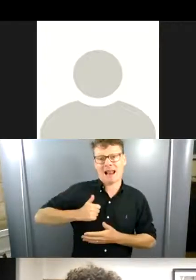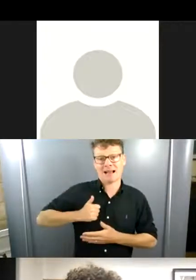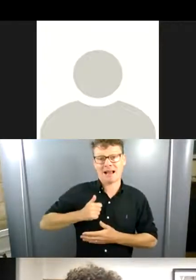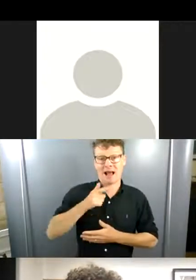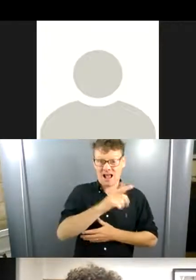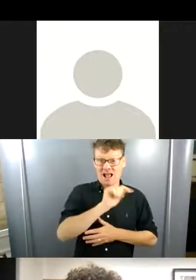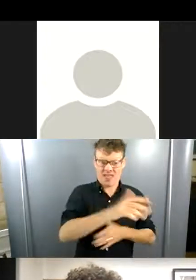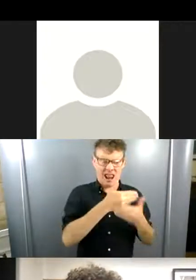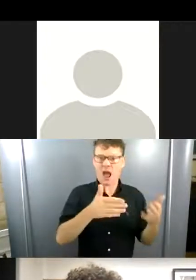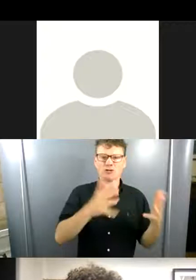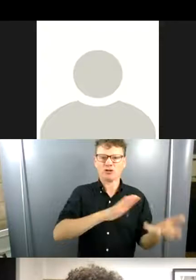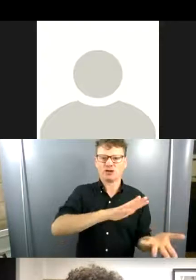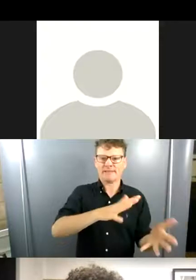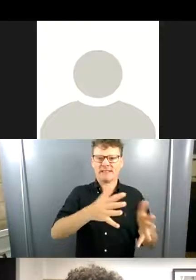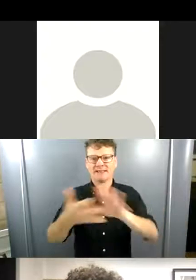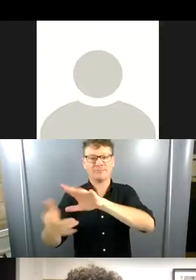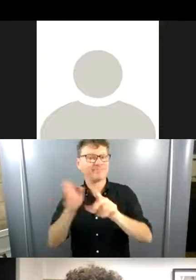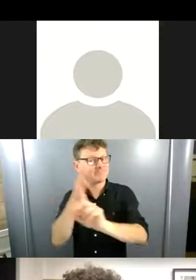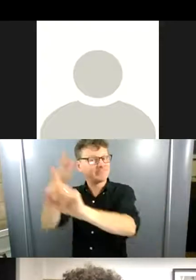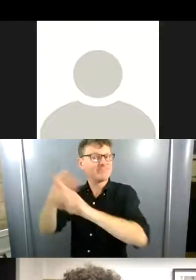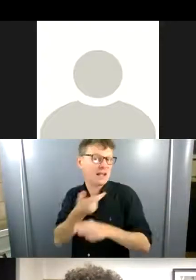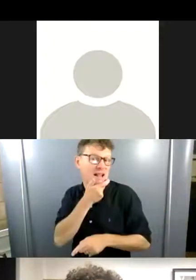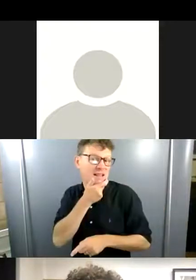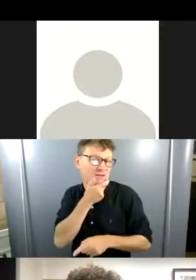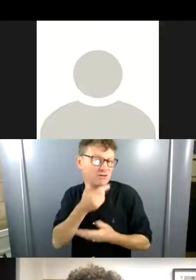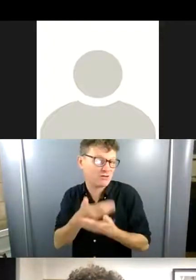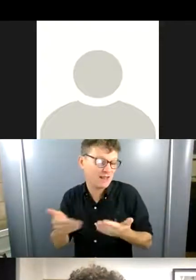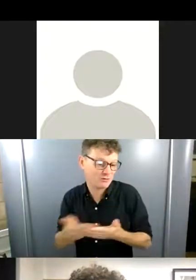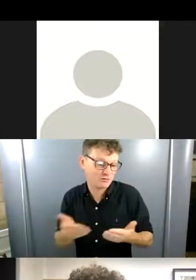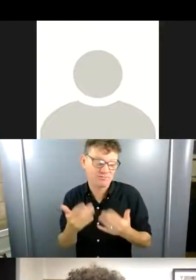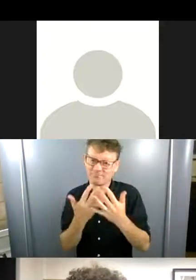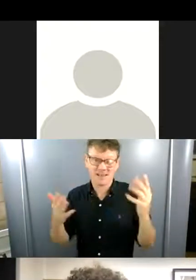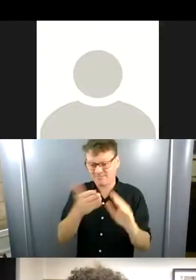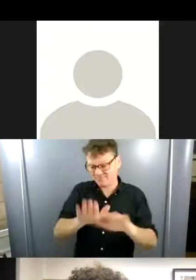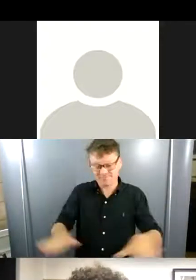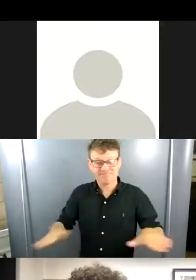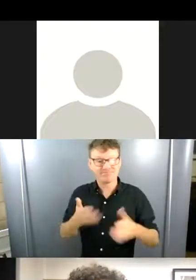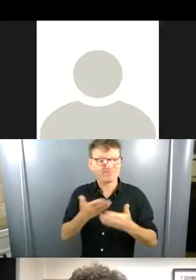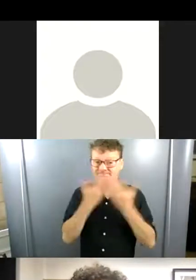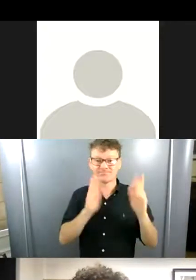so many of the generations she worked with didn't speak Labrador-Inuttitut but could understand it